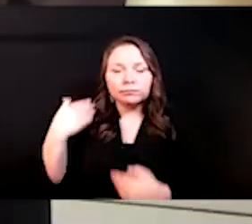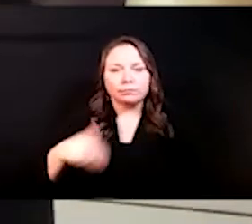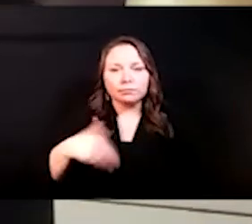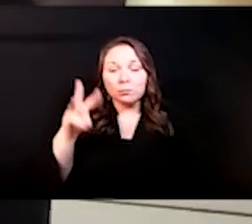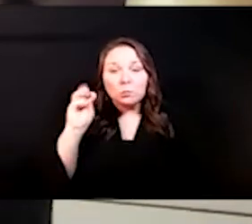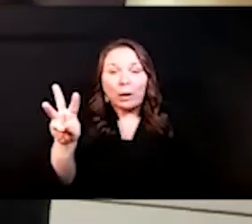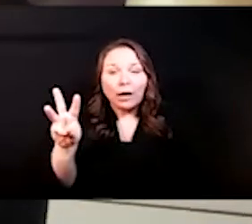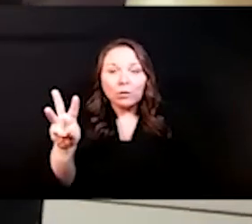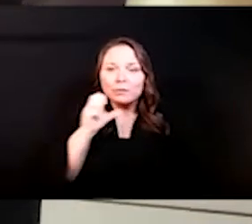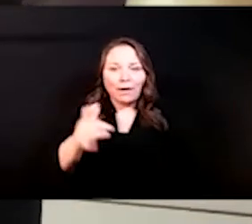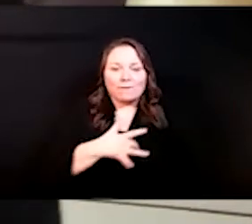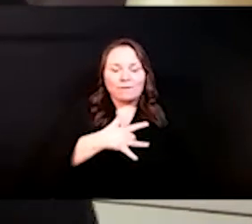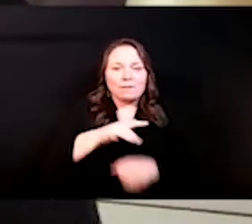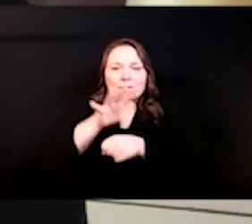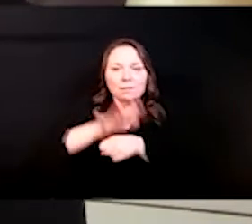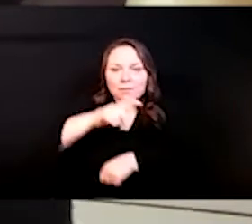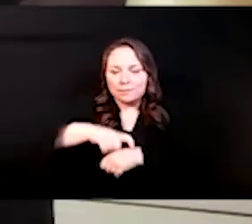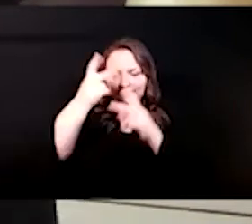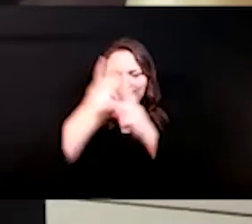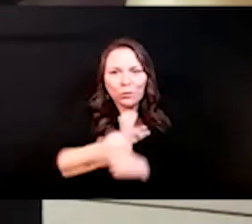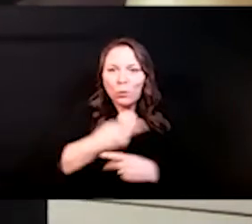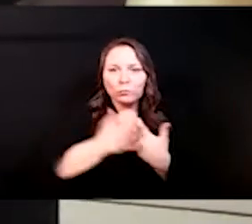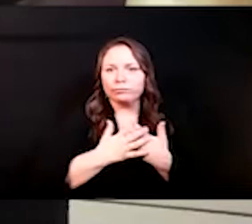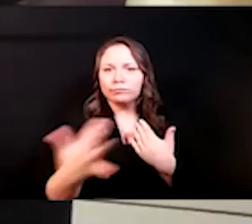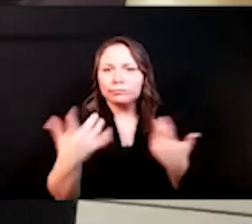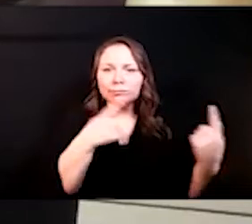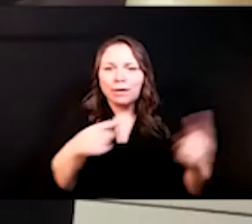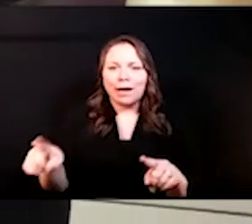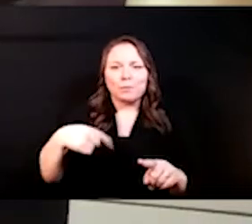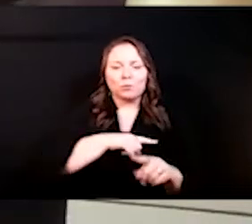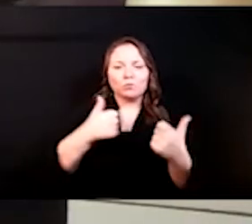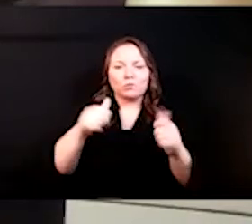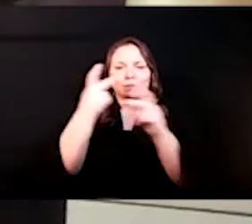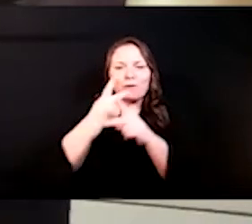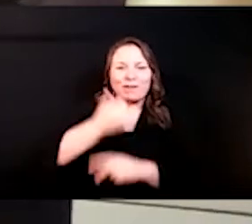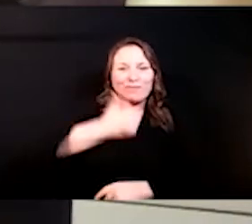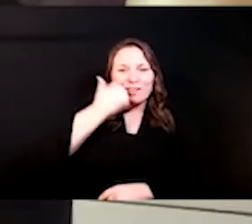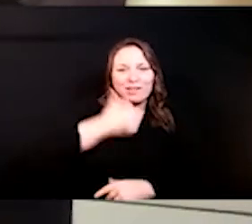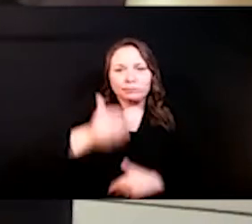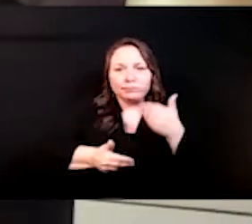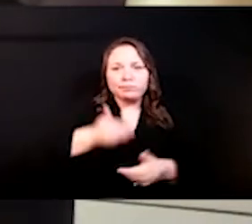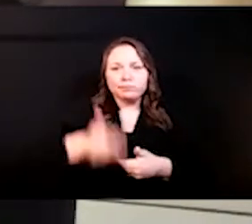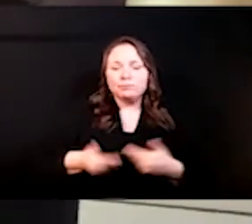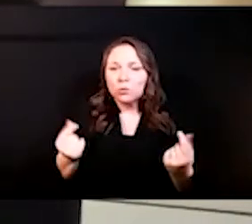THINK, IT DIDN'T FEEL LIKE THERE WAS TIME TO THINK ABOUT WHERE WE WERE GOING. WE WERE TRYING TO FIGURE OUT WHAT'S